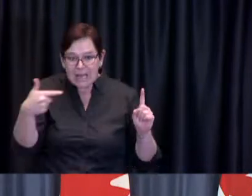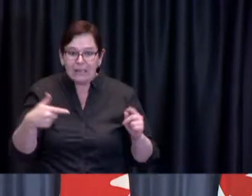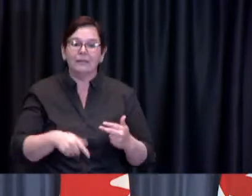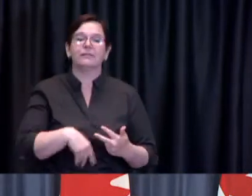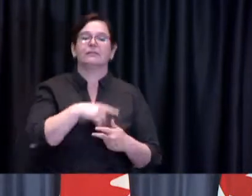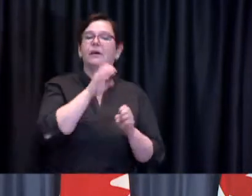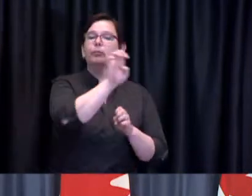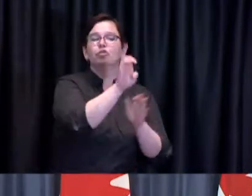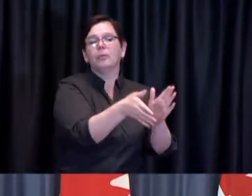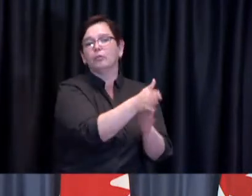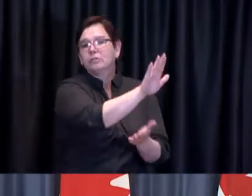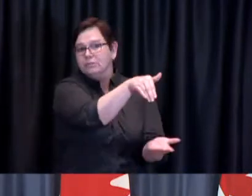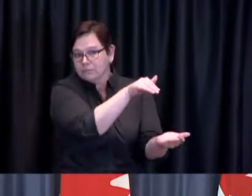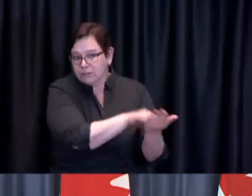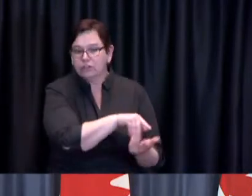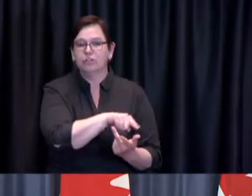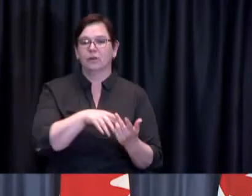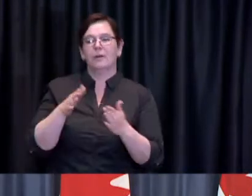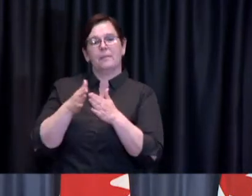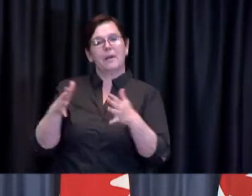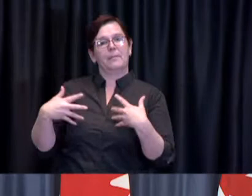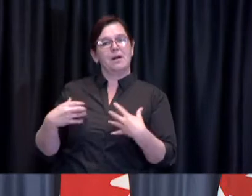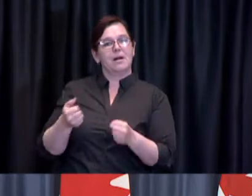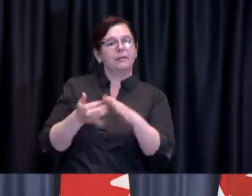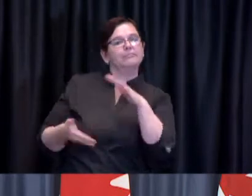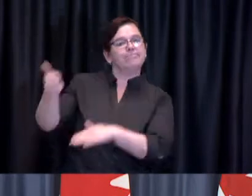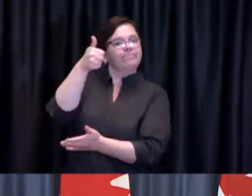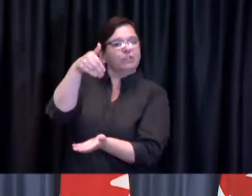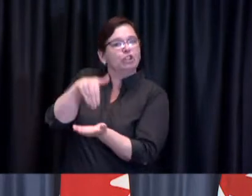and Toronto's Medical Officer of Health Dr. Eileen de Villa. Mayor Tory.